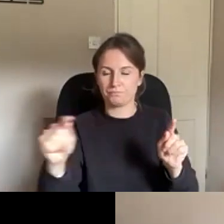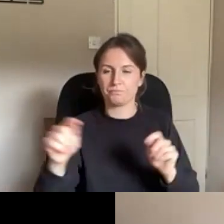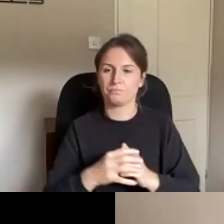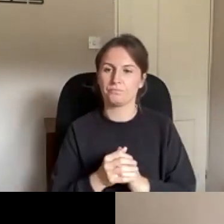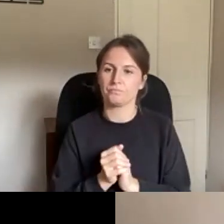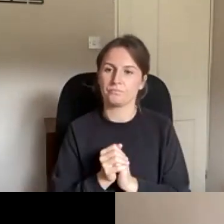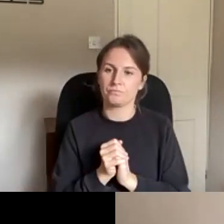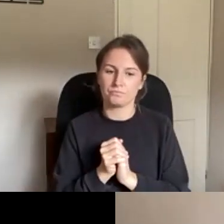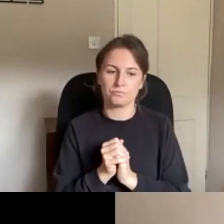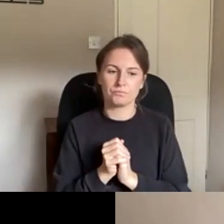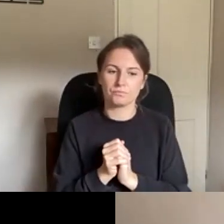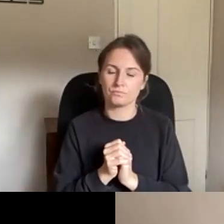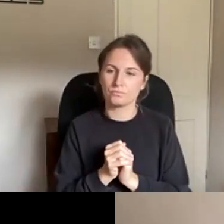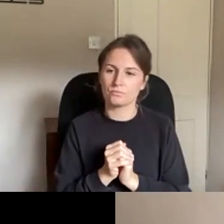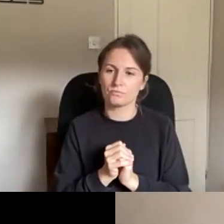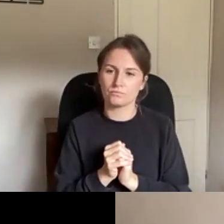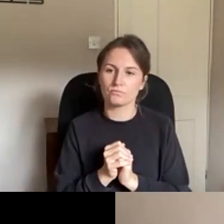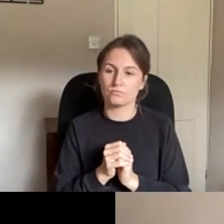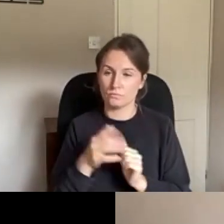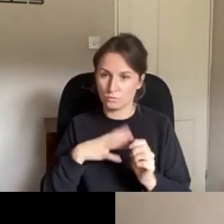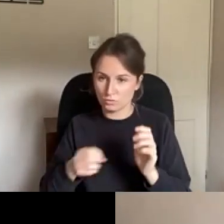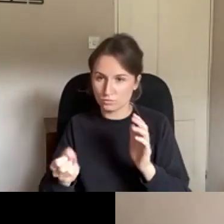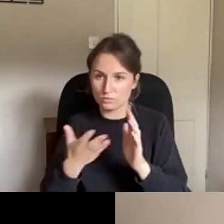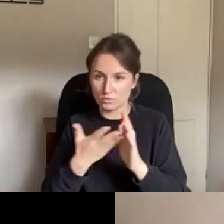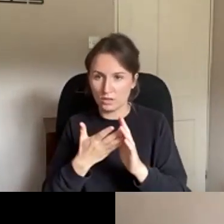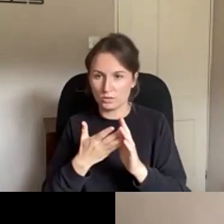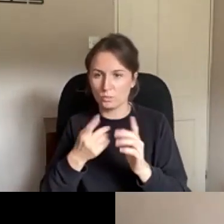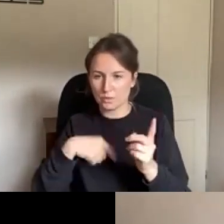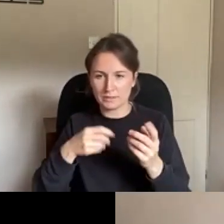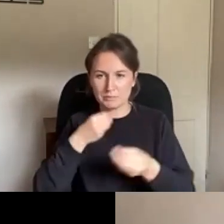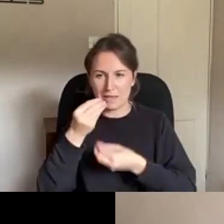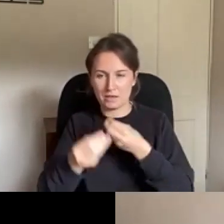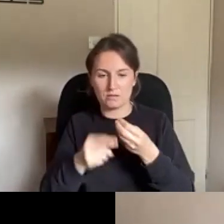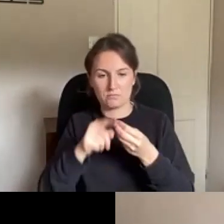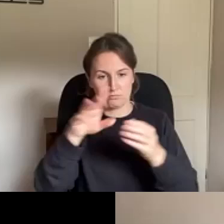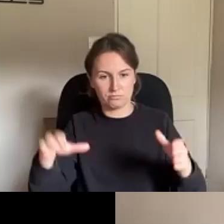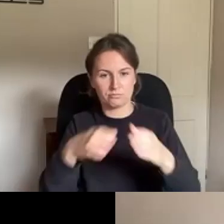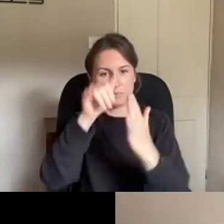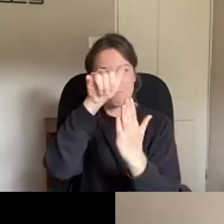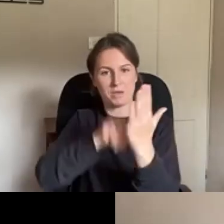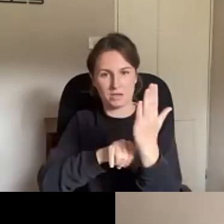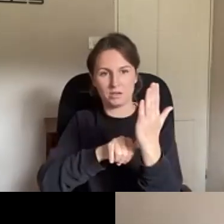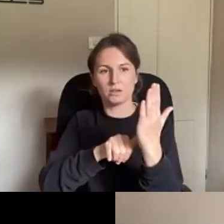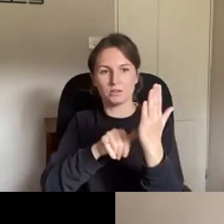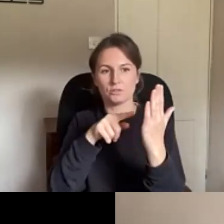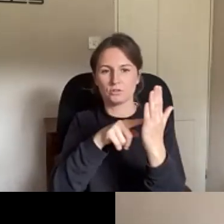Just to add to that as well, we explain that on the category pages, don't we, Ewelina, under the all the things to consider area.